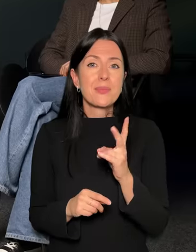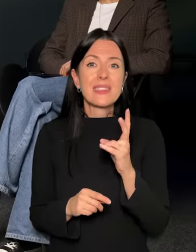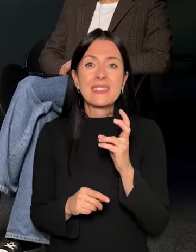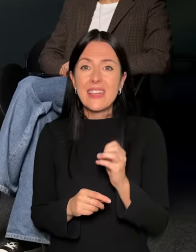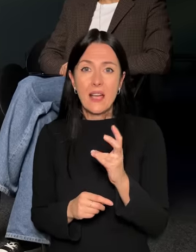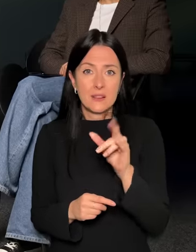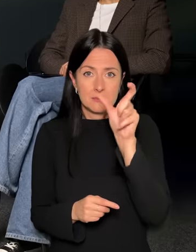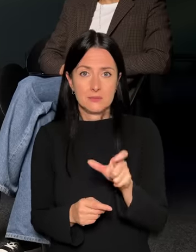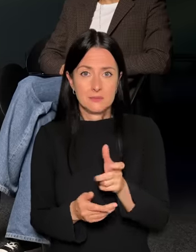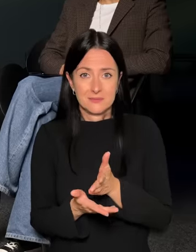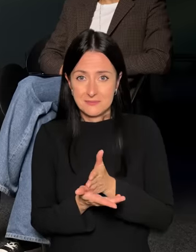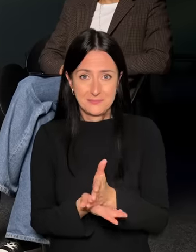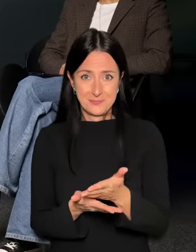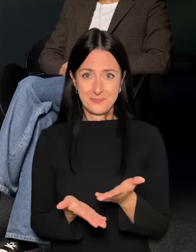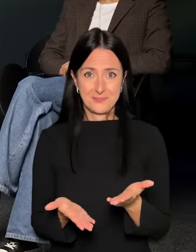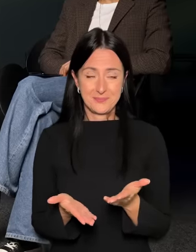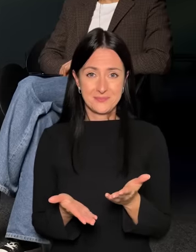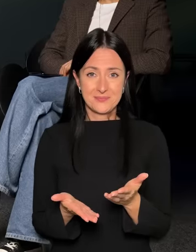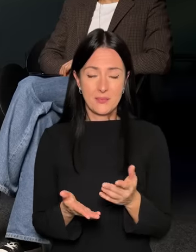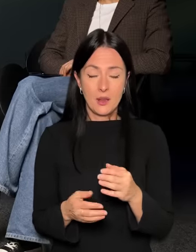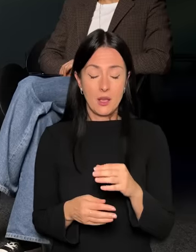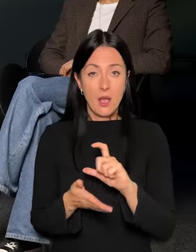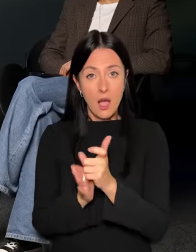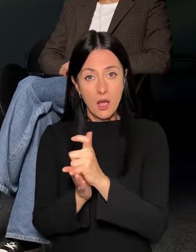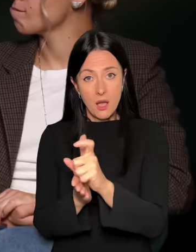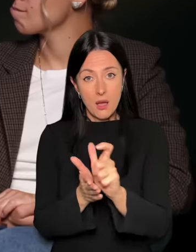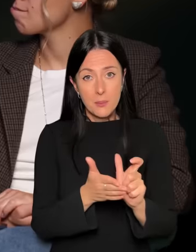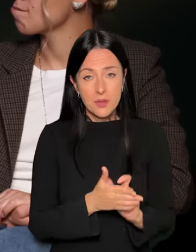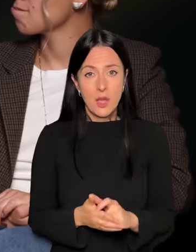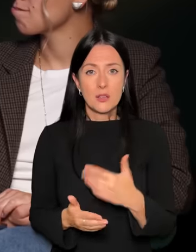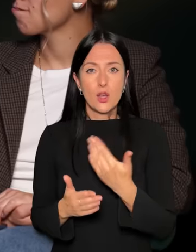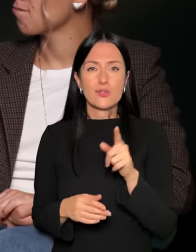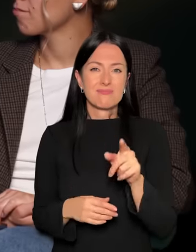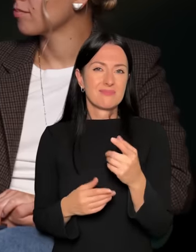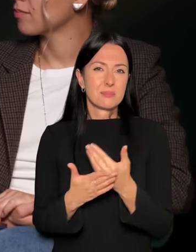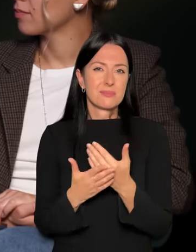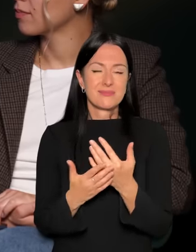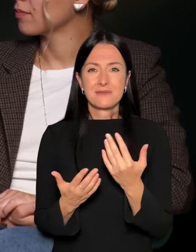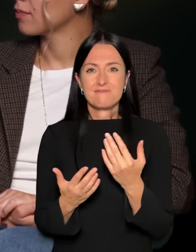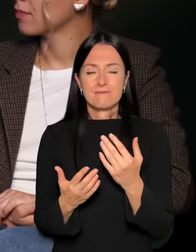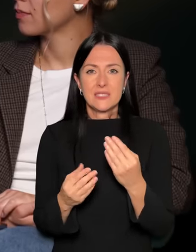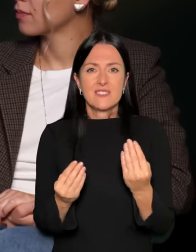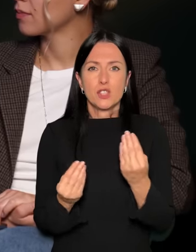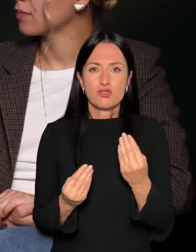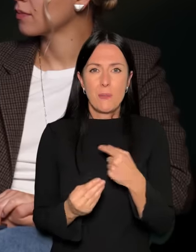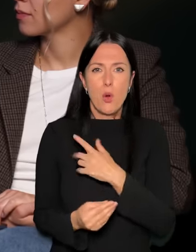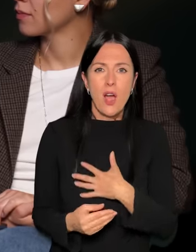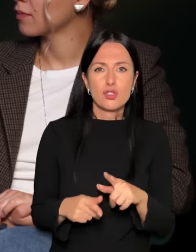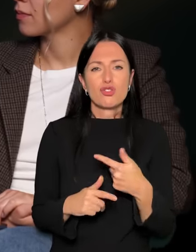not human-oriented. Really? A lot of offices, if you have fresh injuries or amputations,